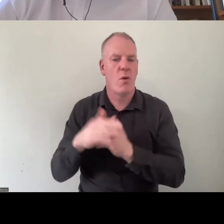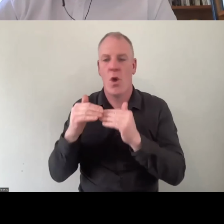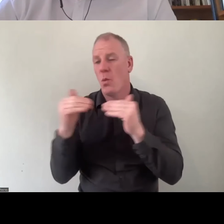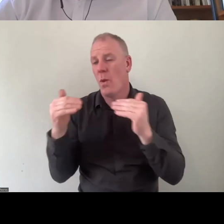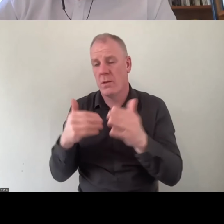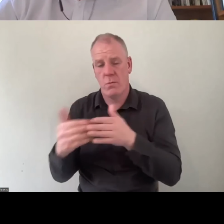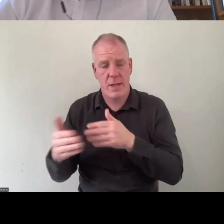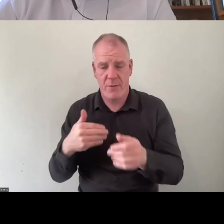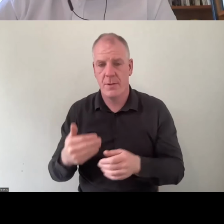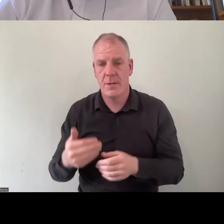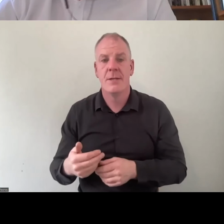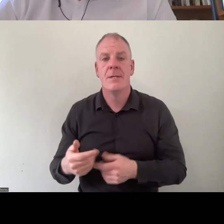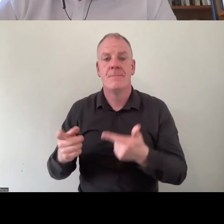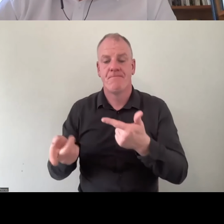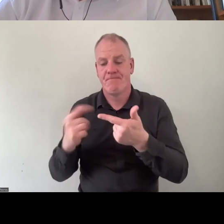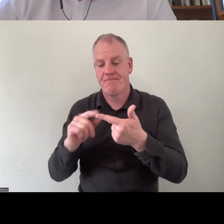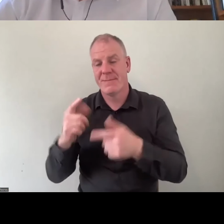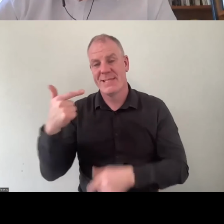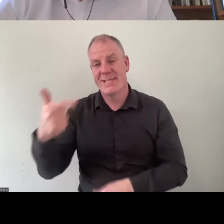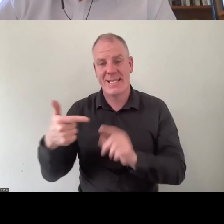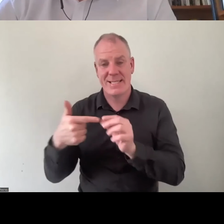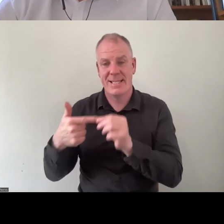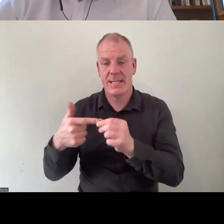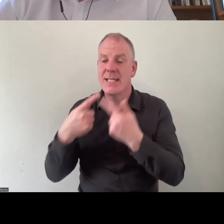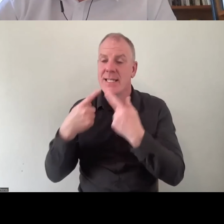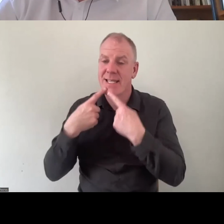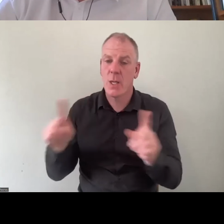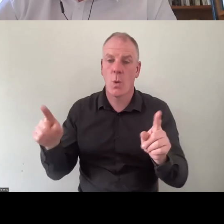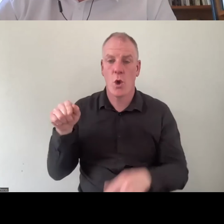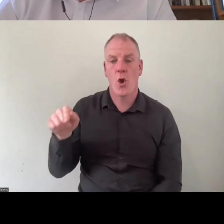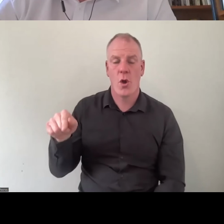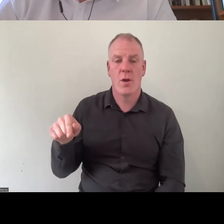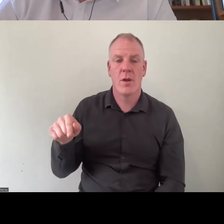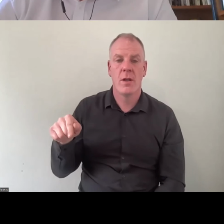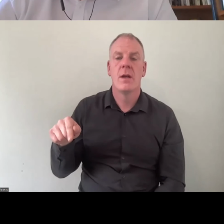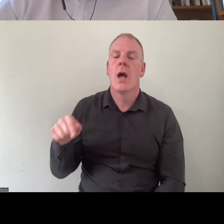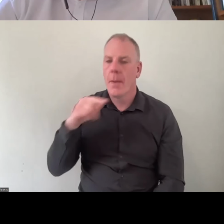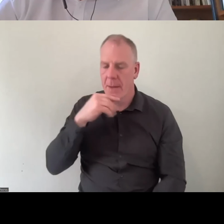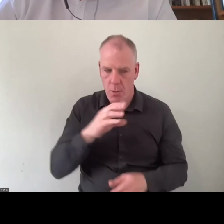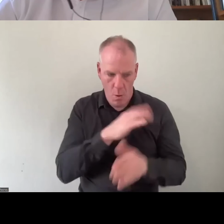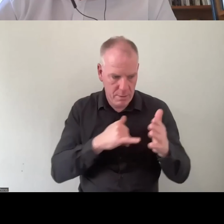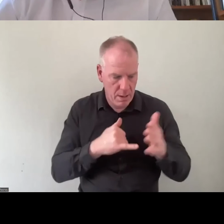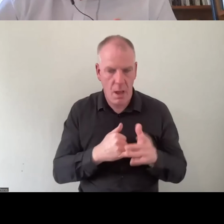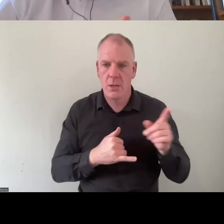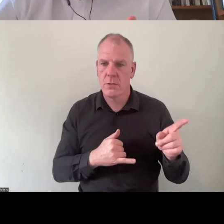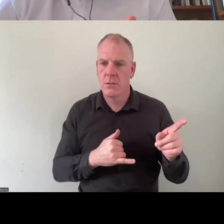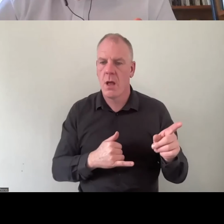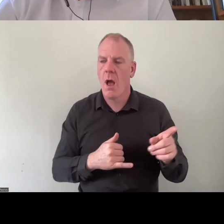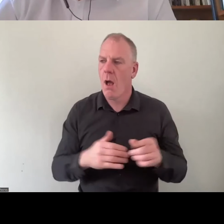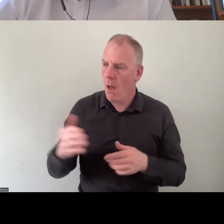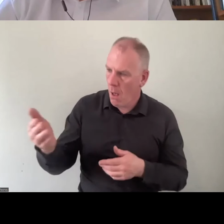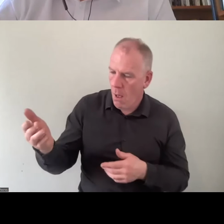Disclosure is about creating an organisation that allows people to feel